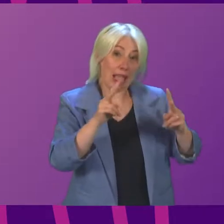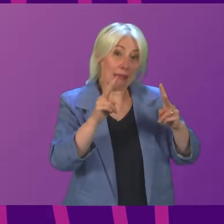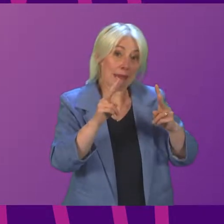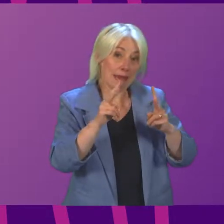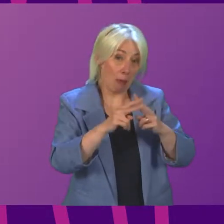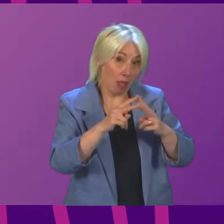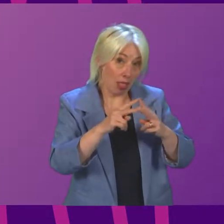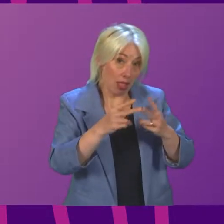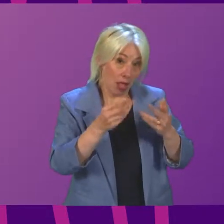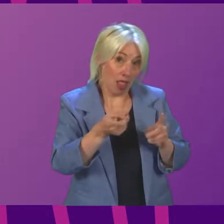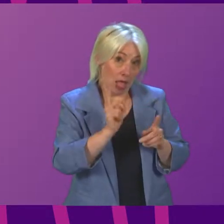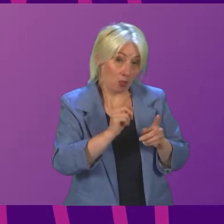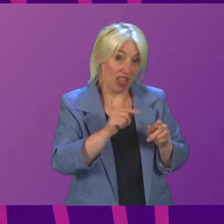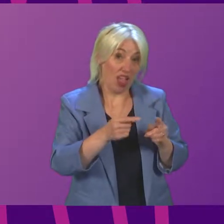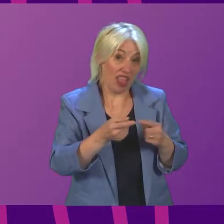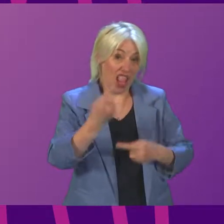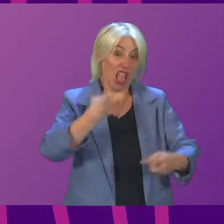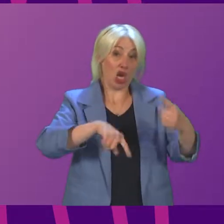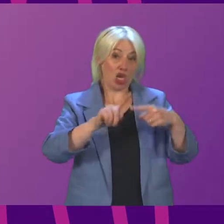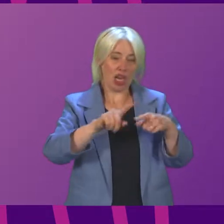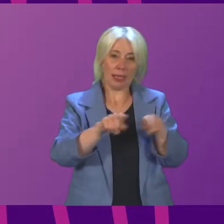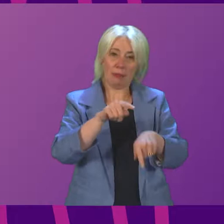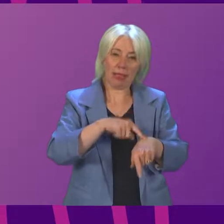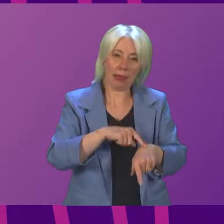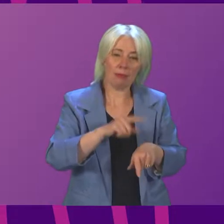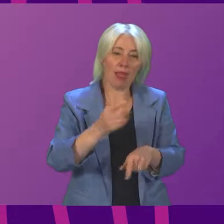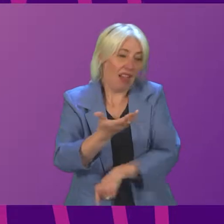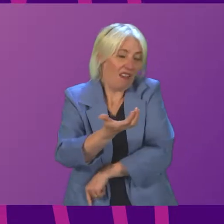last year, and the vaccination programme is at nowhere near the pace that it needs